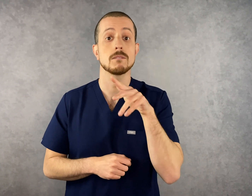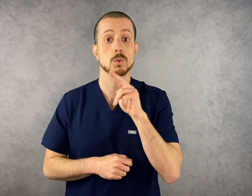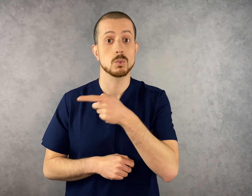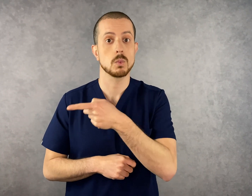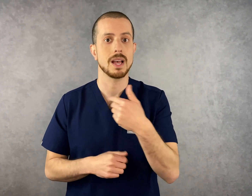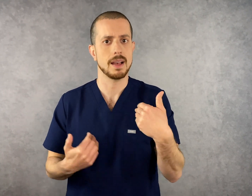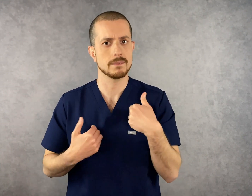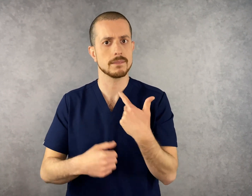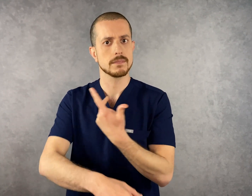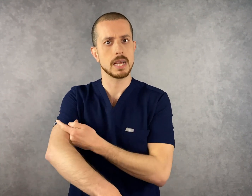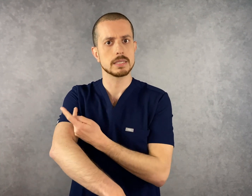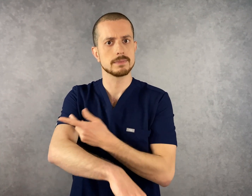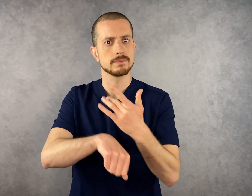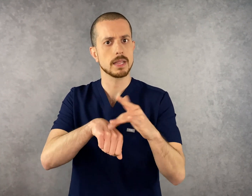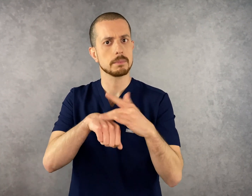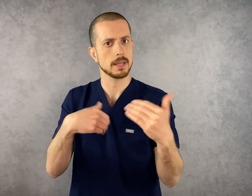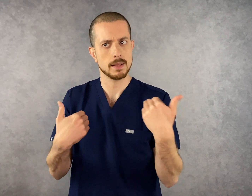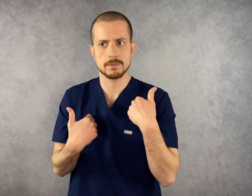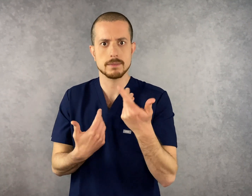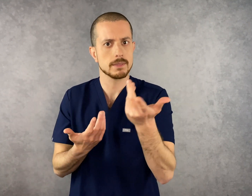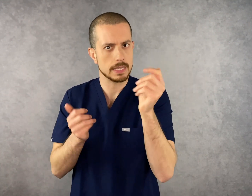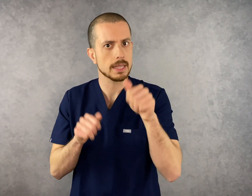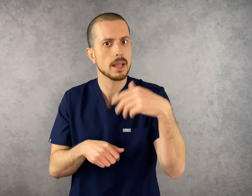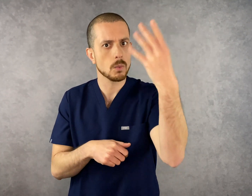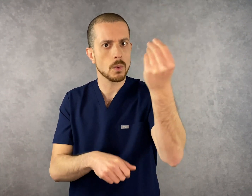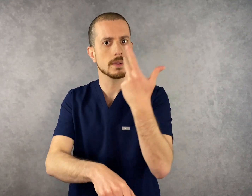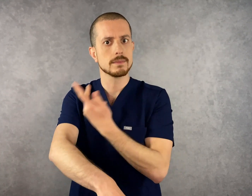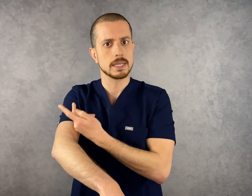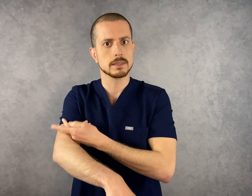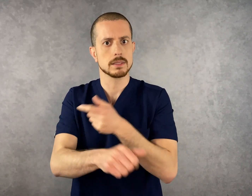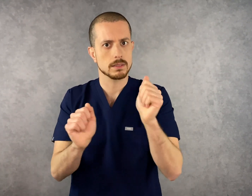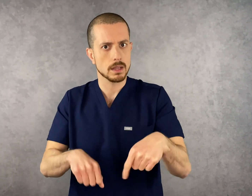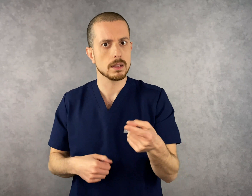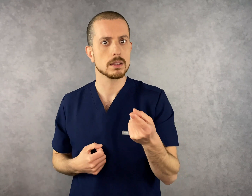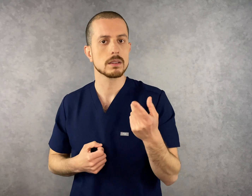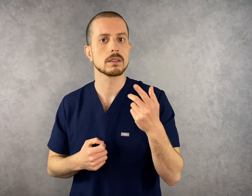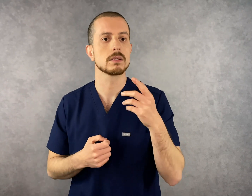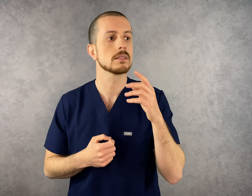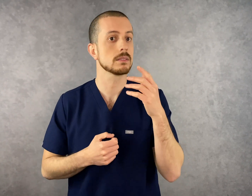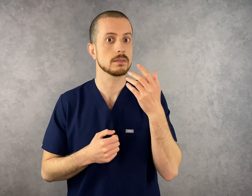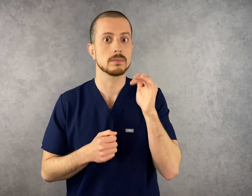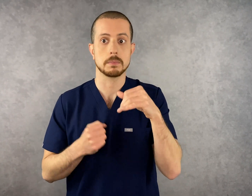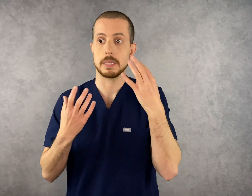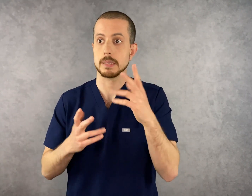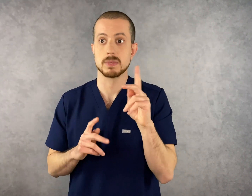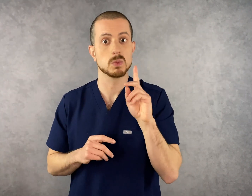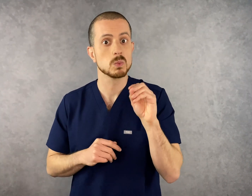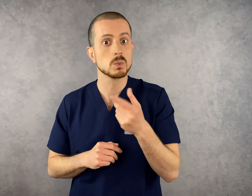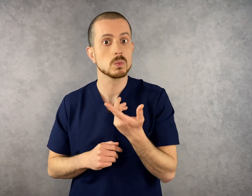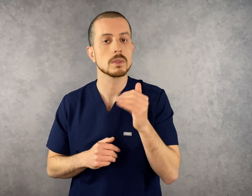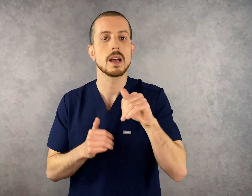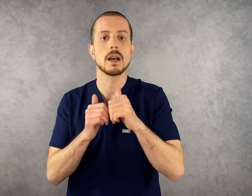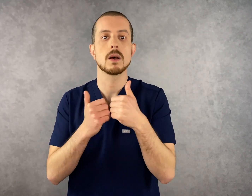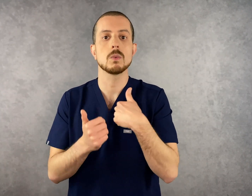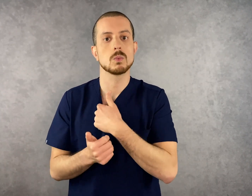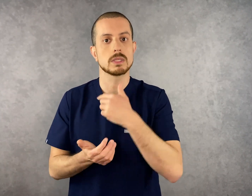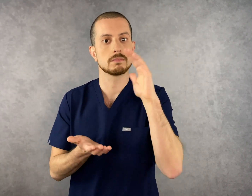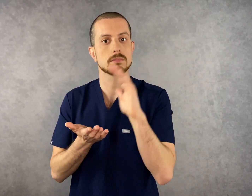Remember, there is a vaccine for the flu that is readily available to everyone. You can easily go get vaccinated. Many people do -- that's how we are able to keep the